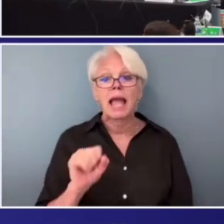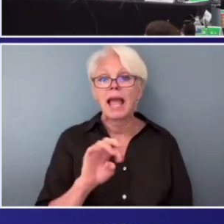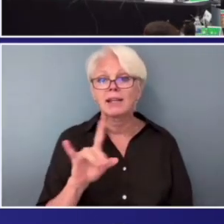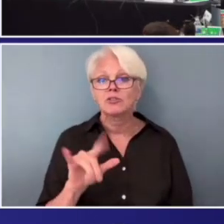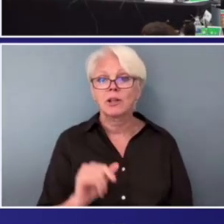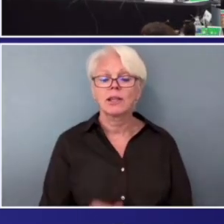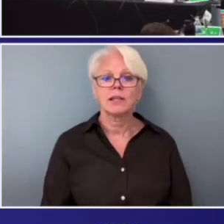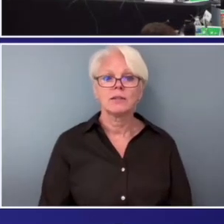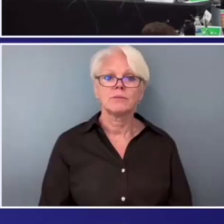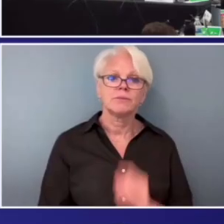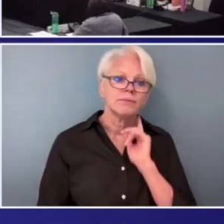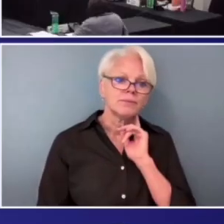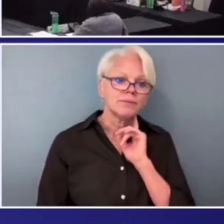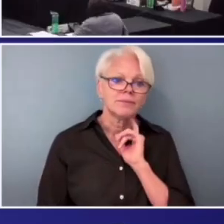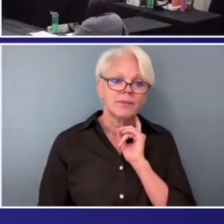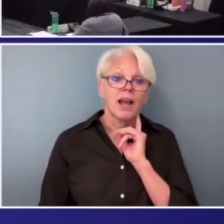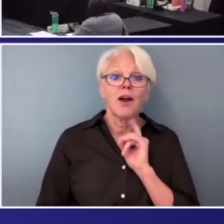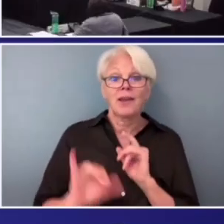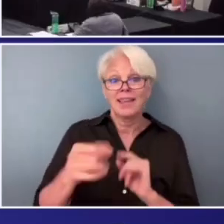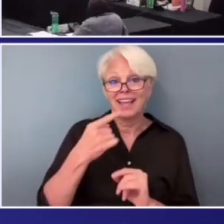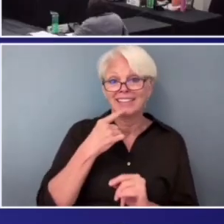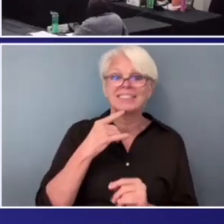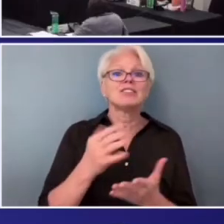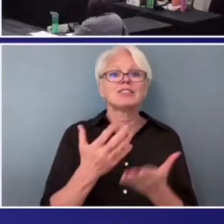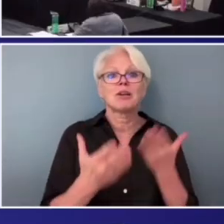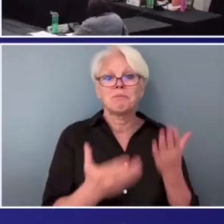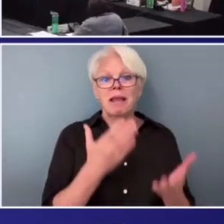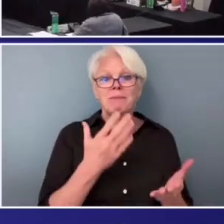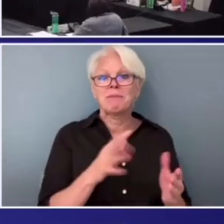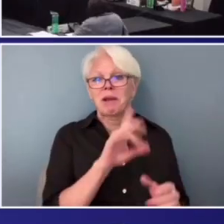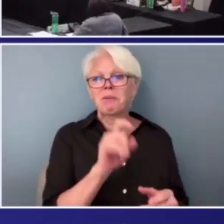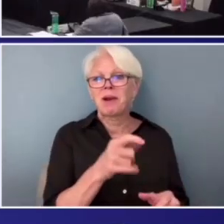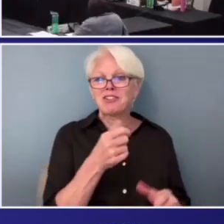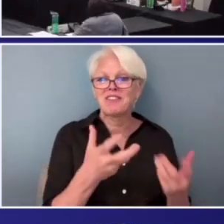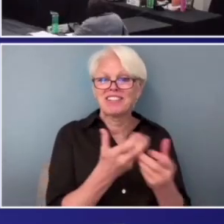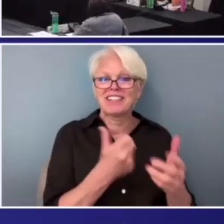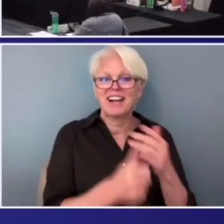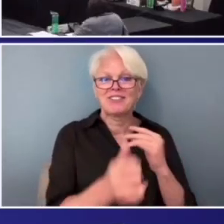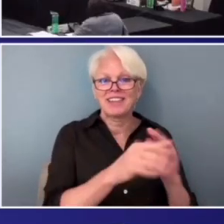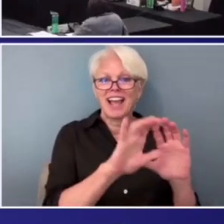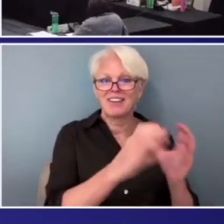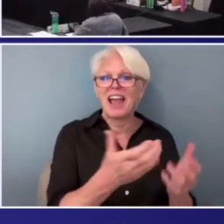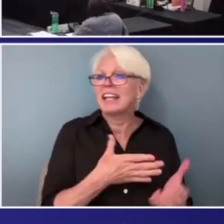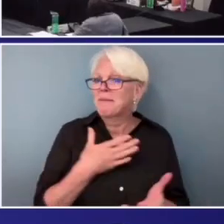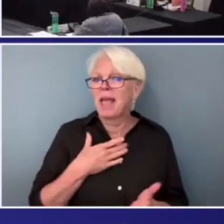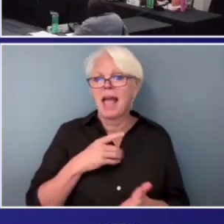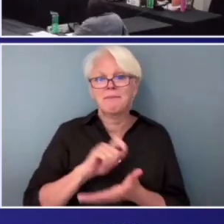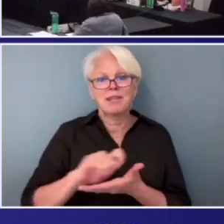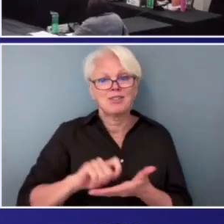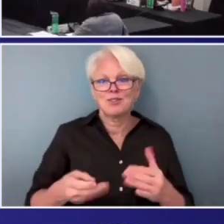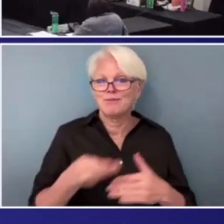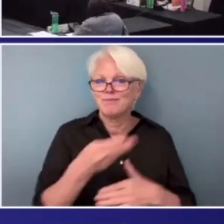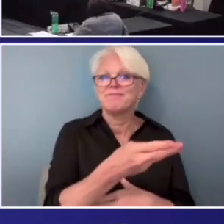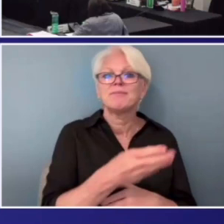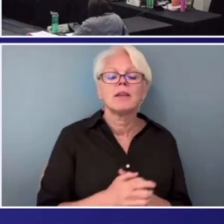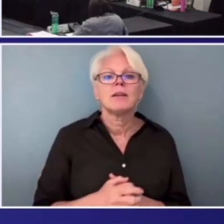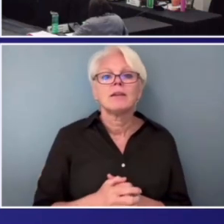With that said, my question may fall under that category, which I'm happy to put in writing, if you prefer.